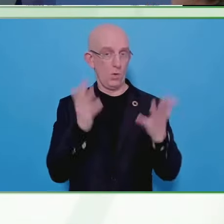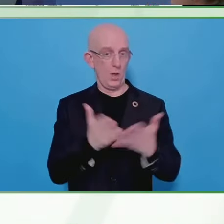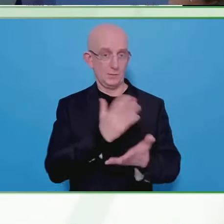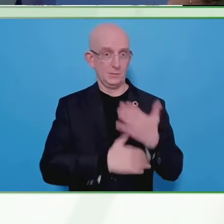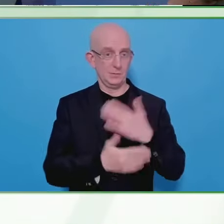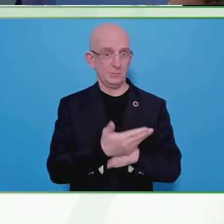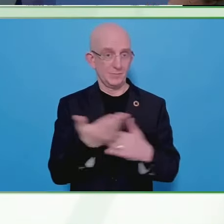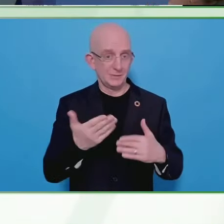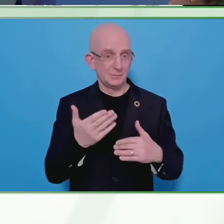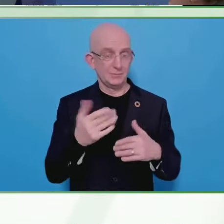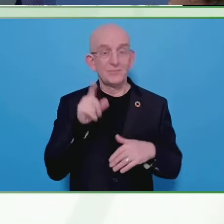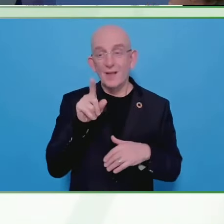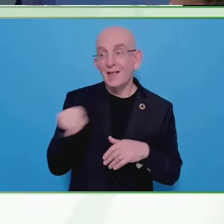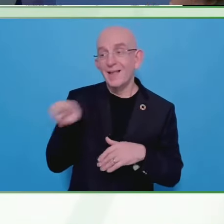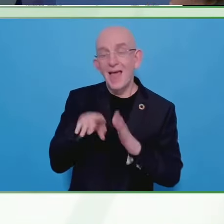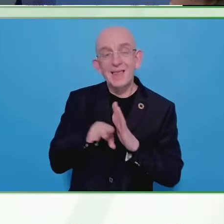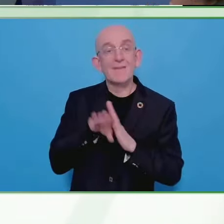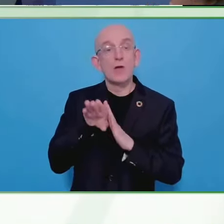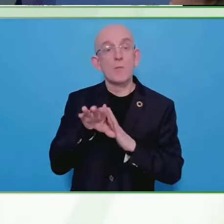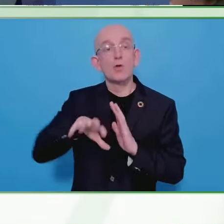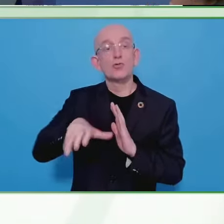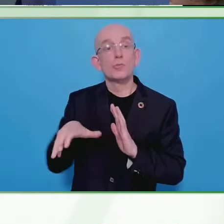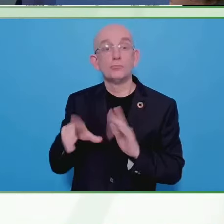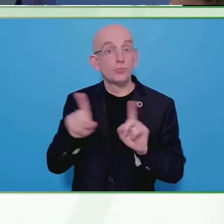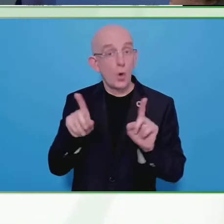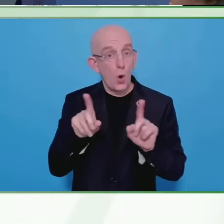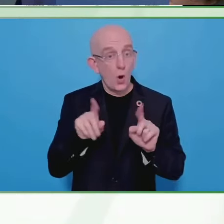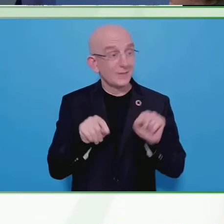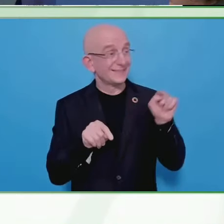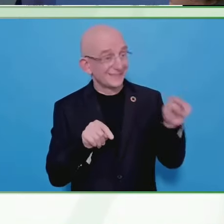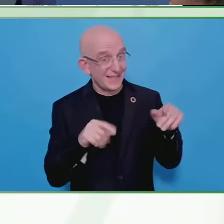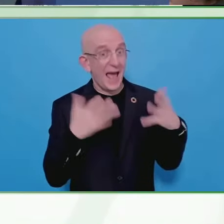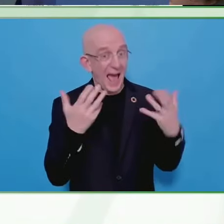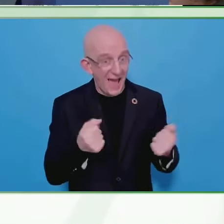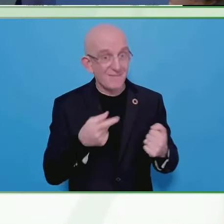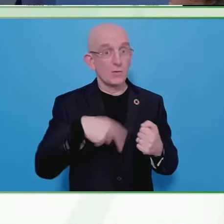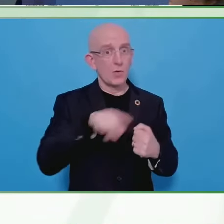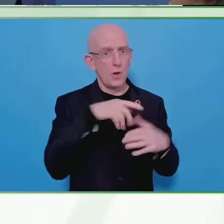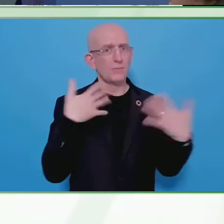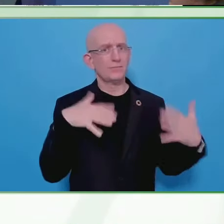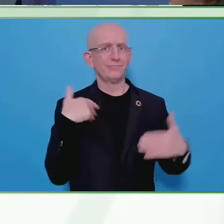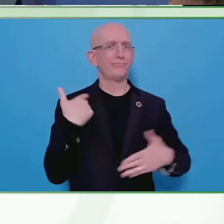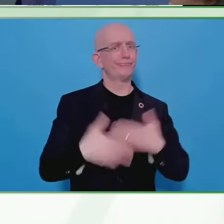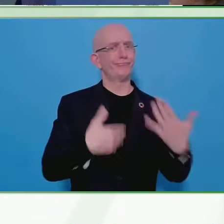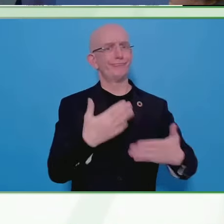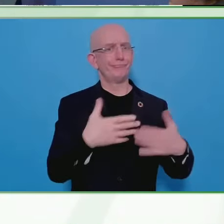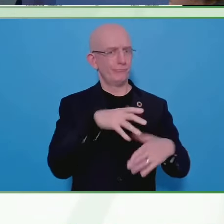pride and so people can find us. 80% of the community have hidden disabilities.